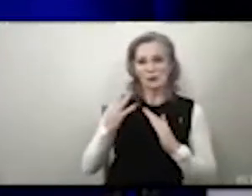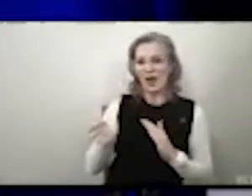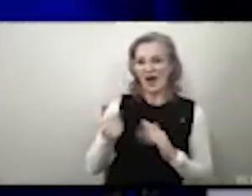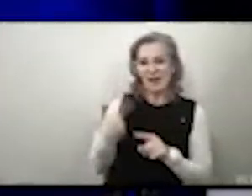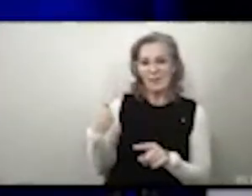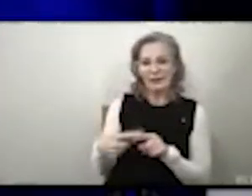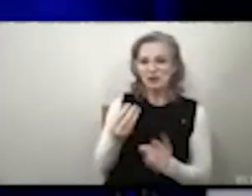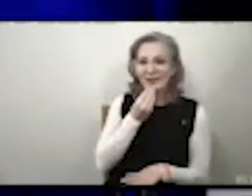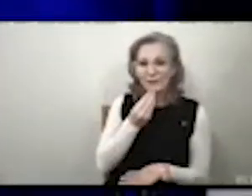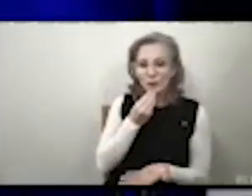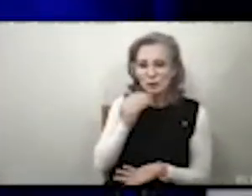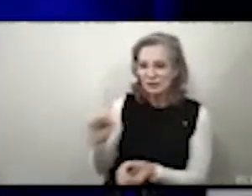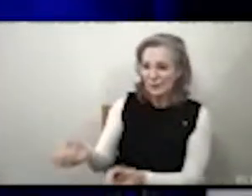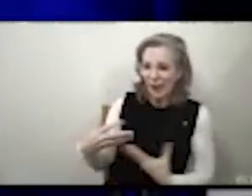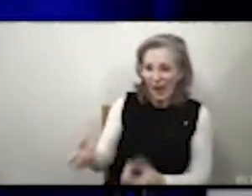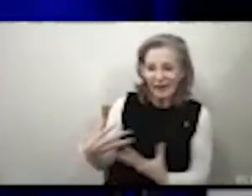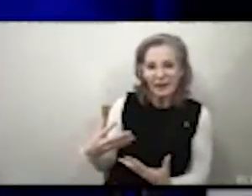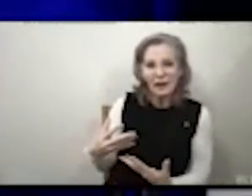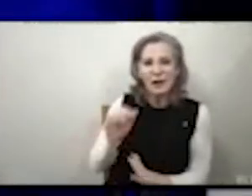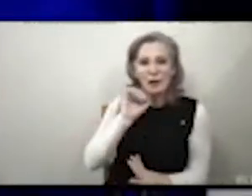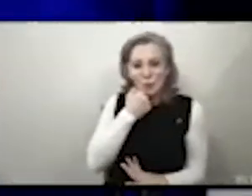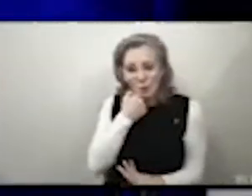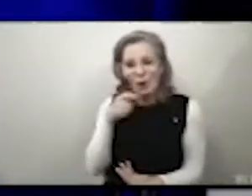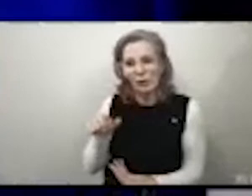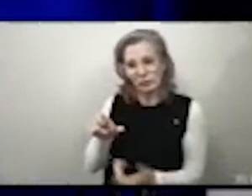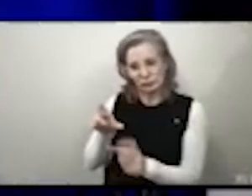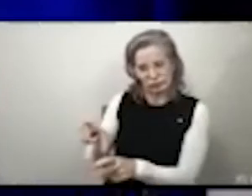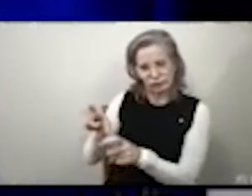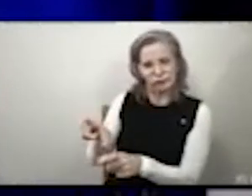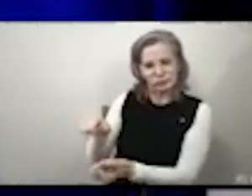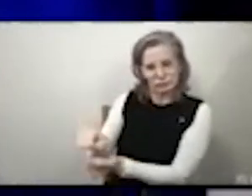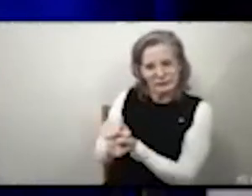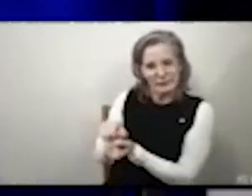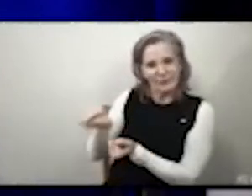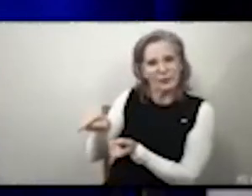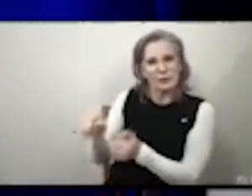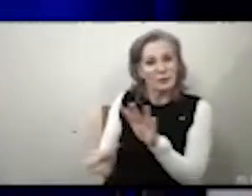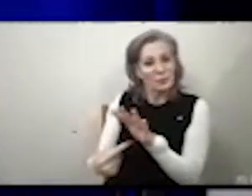things, because I think it's important. I also have a first aid kit and I make sure that my first aid's up to date.